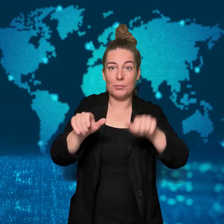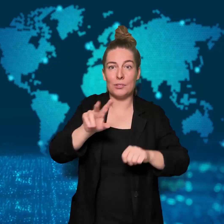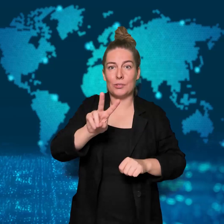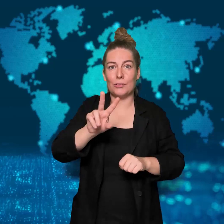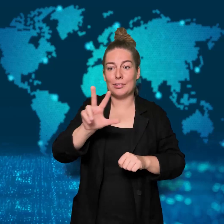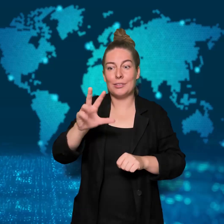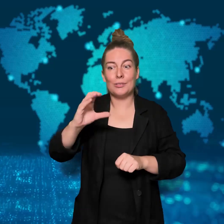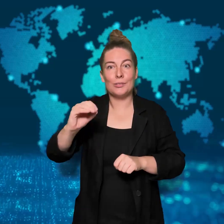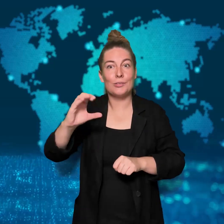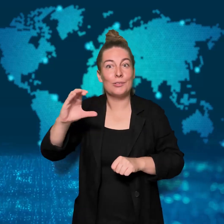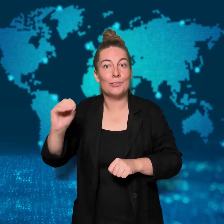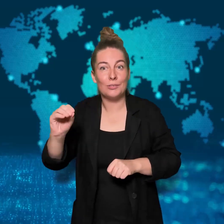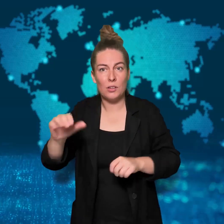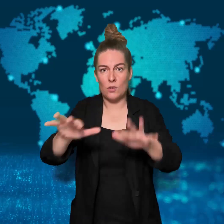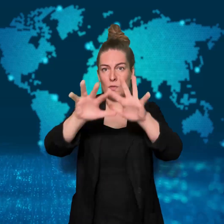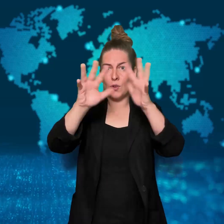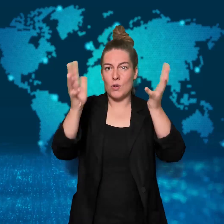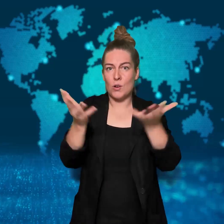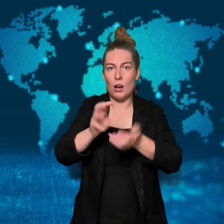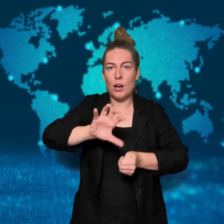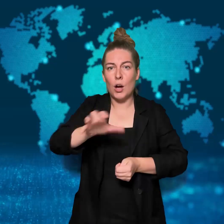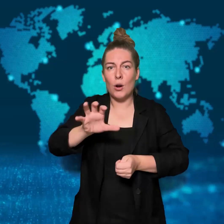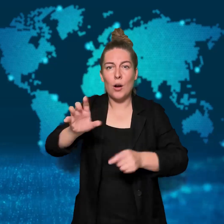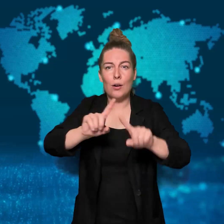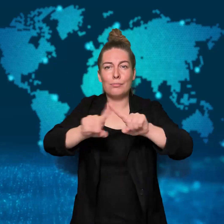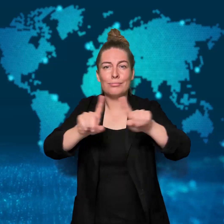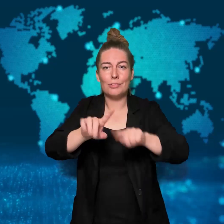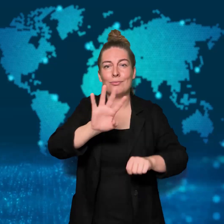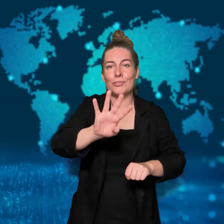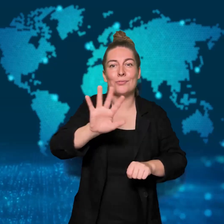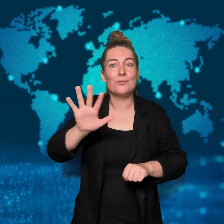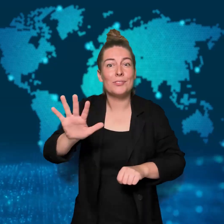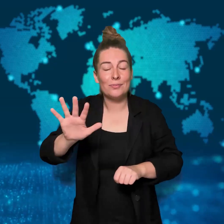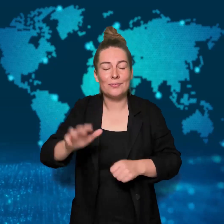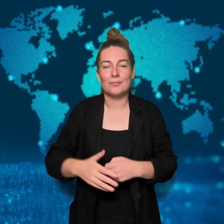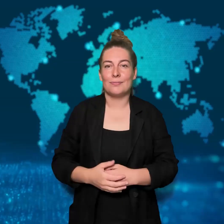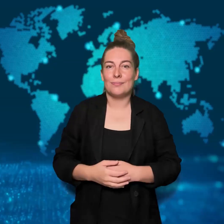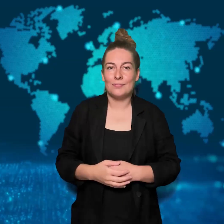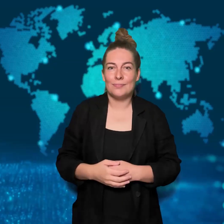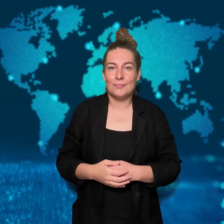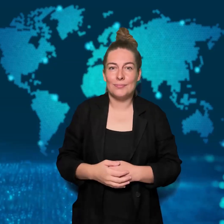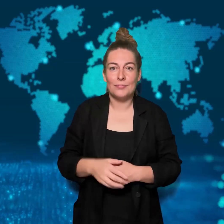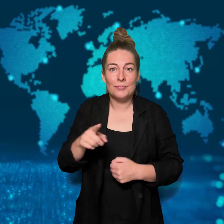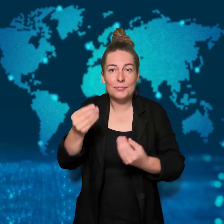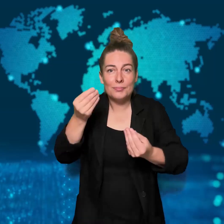and other games.